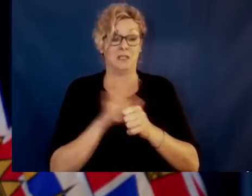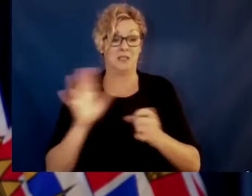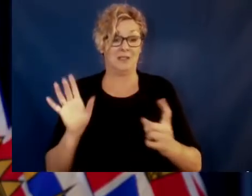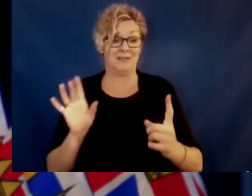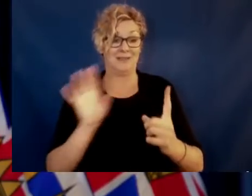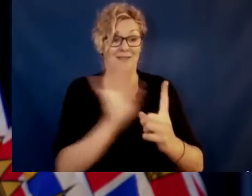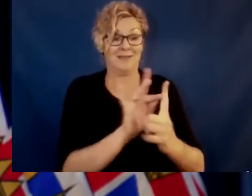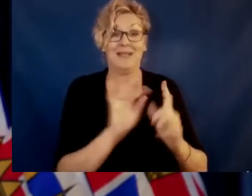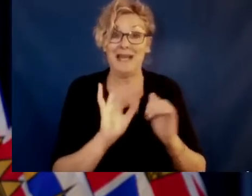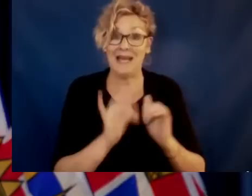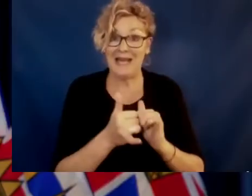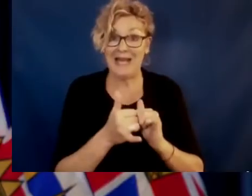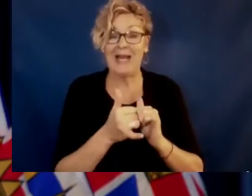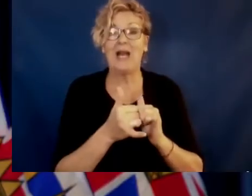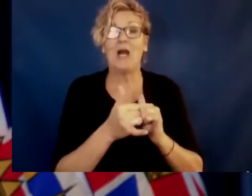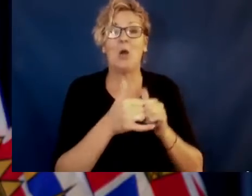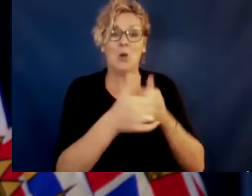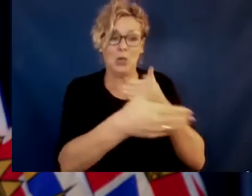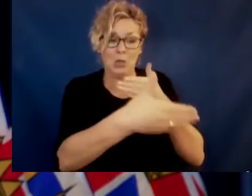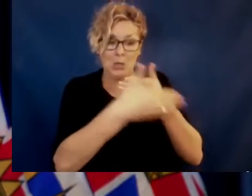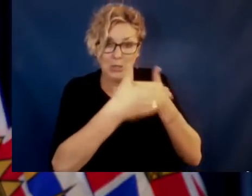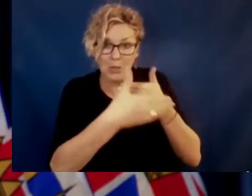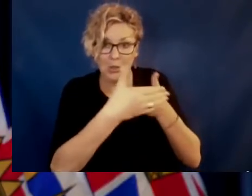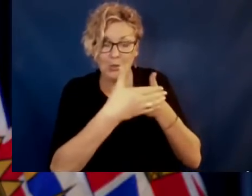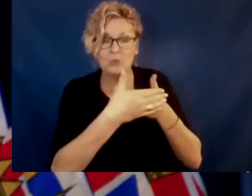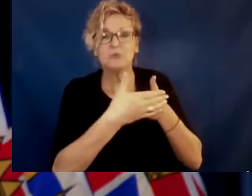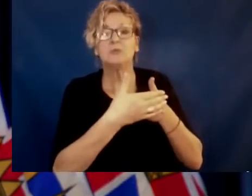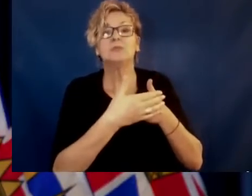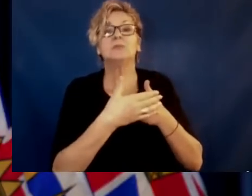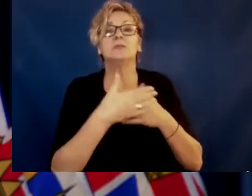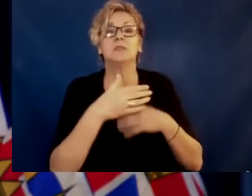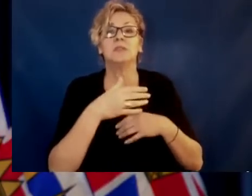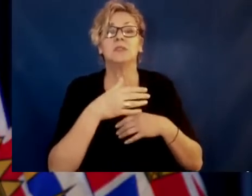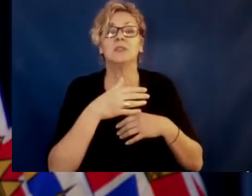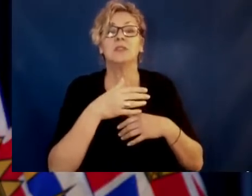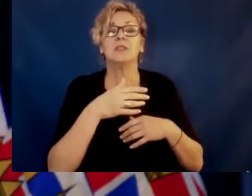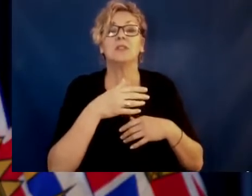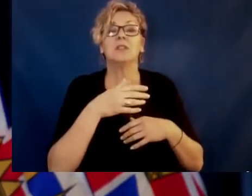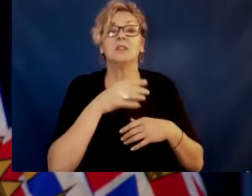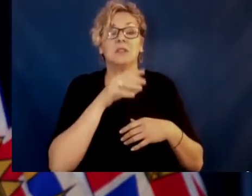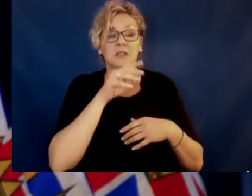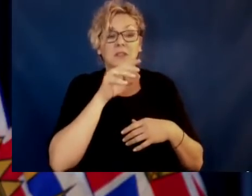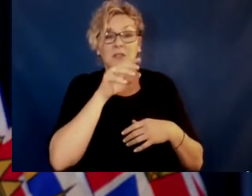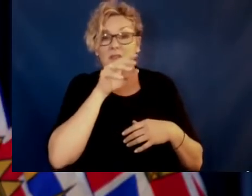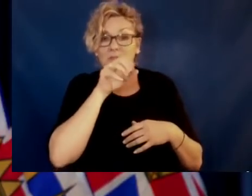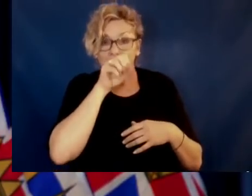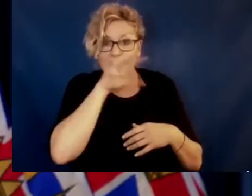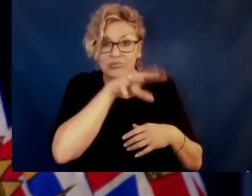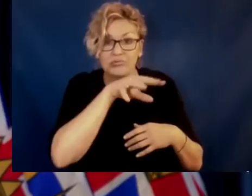children are washing their hands, we have single packaged candies, so this is not the time to do the